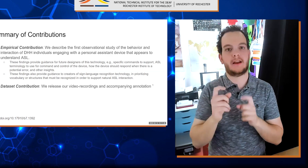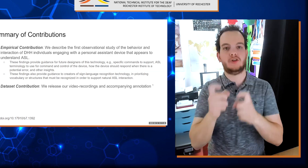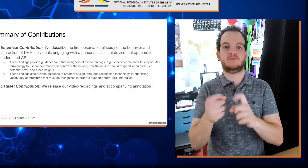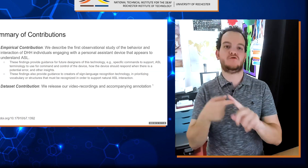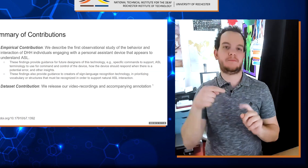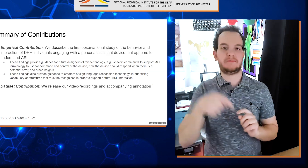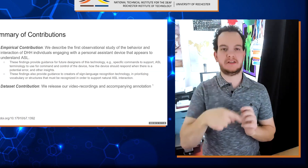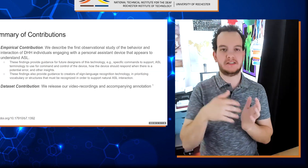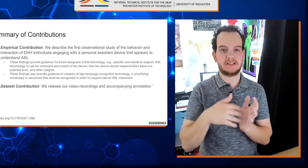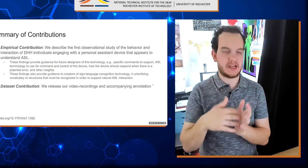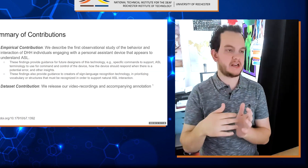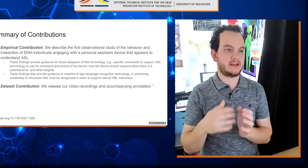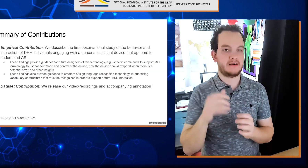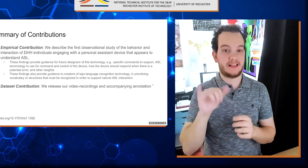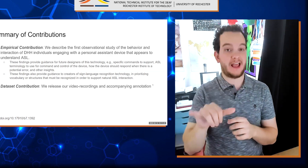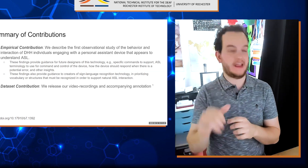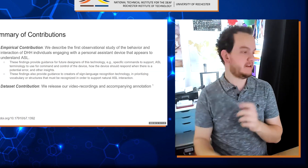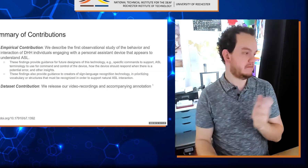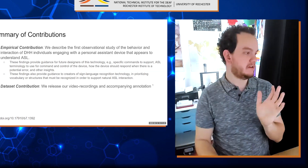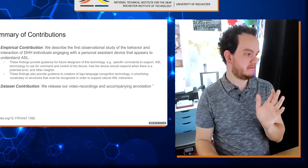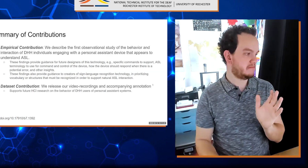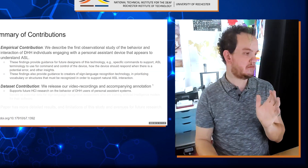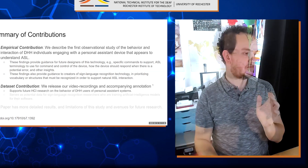Those are the two main contributions from this study.